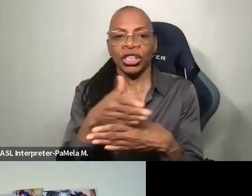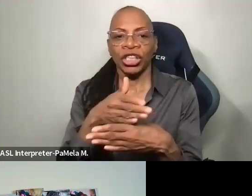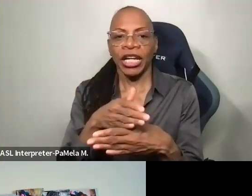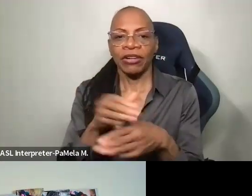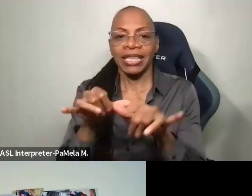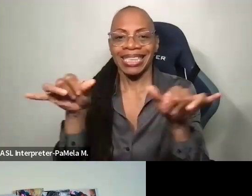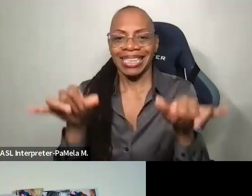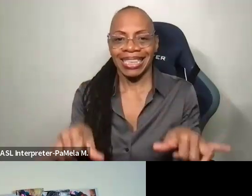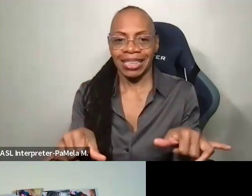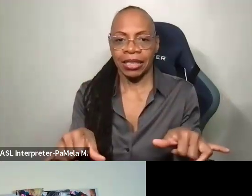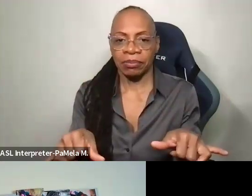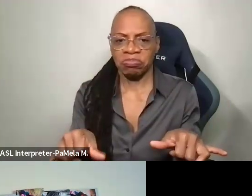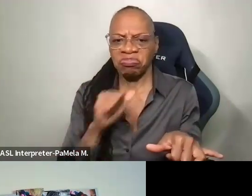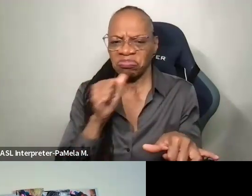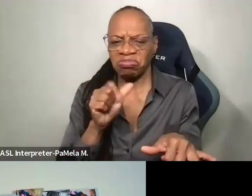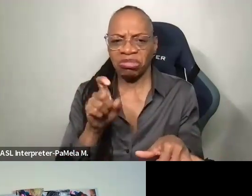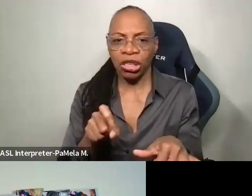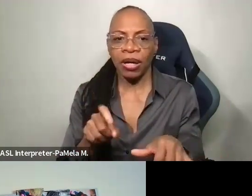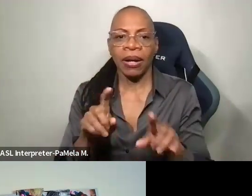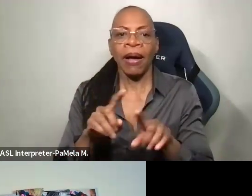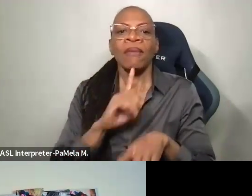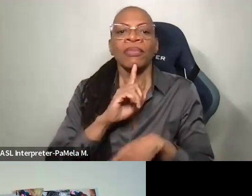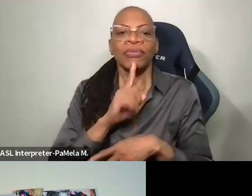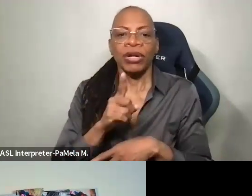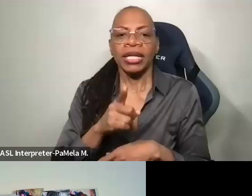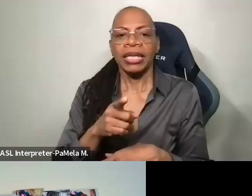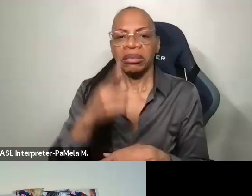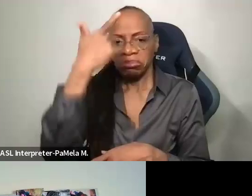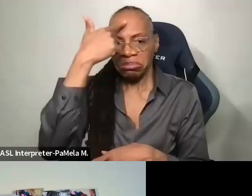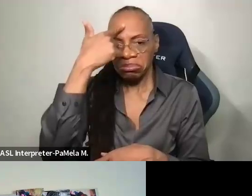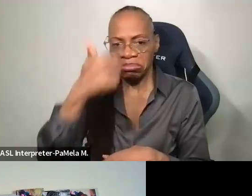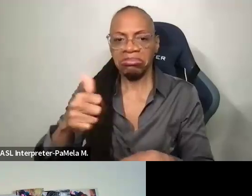that often the data that is collected and entered into HMIS